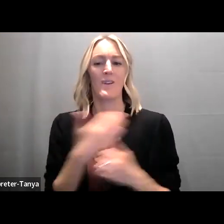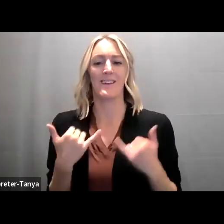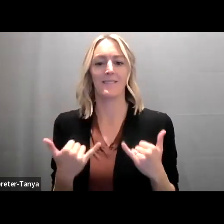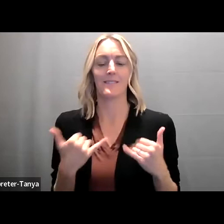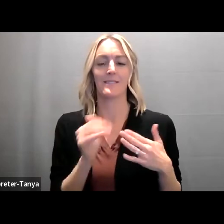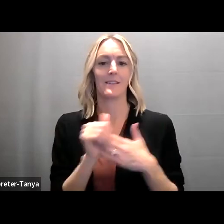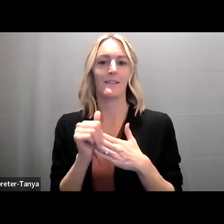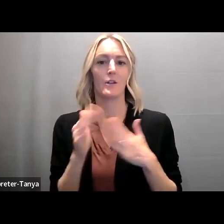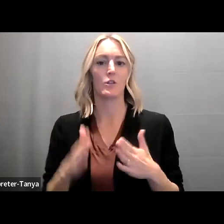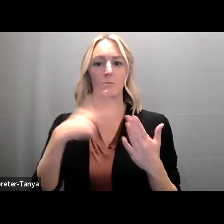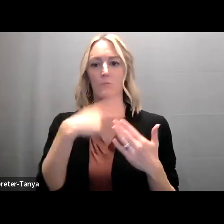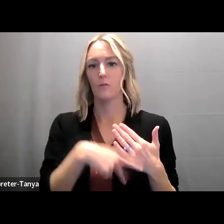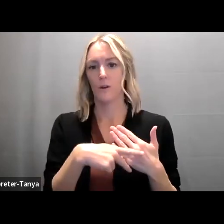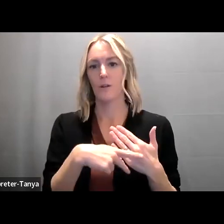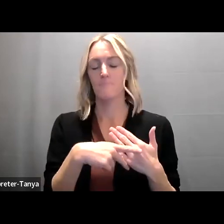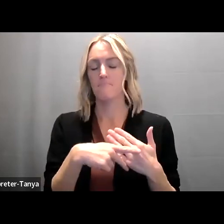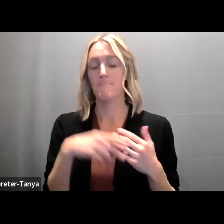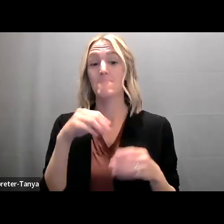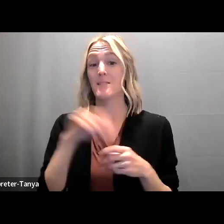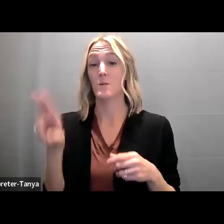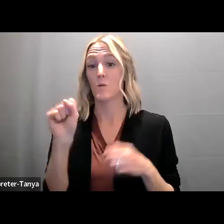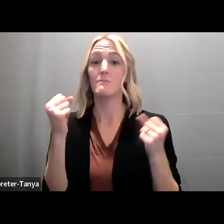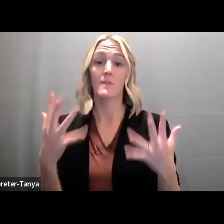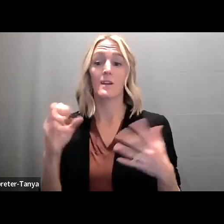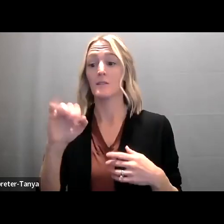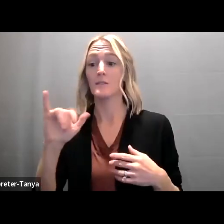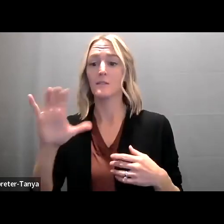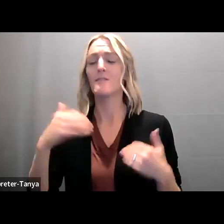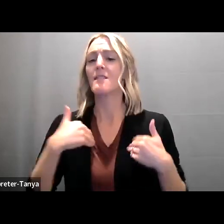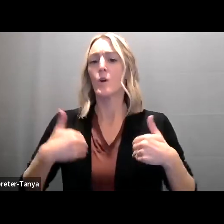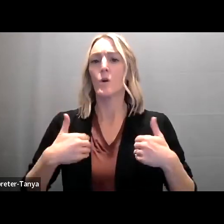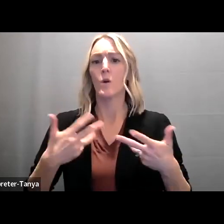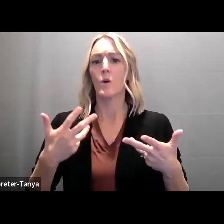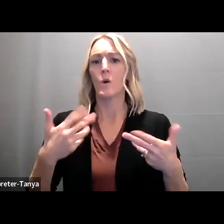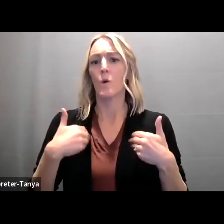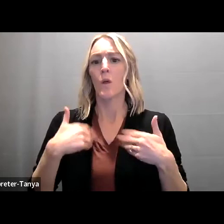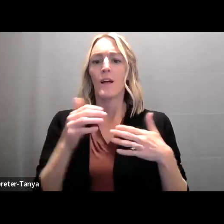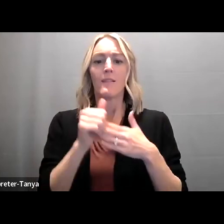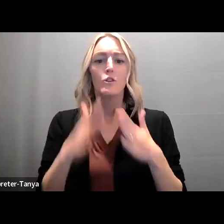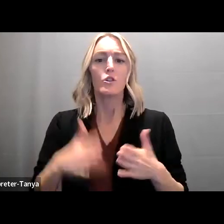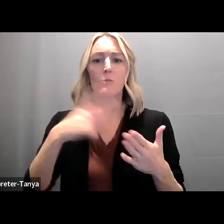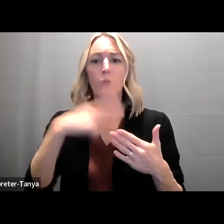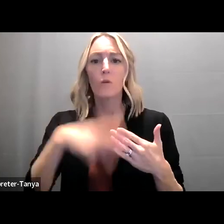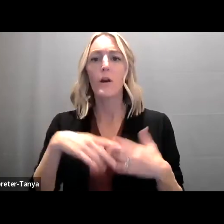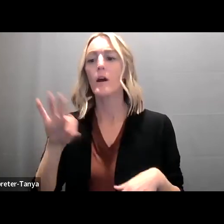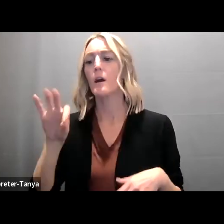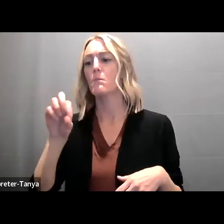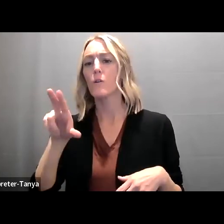So a lot of SILCKs across country or.youth leadership forum or youth are leadership programs